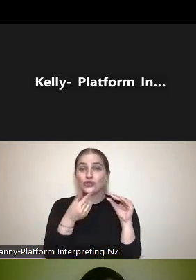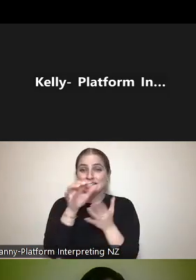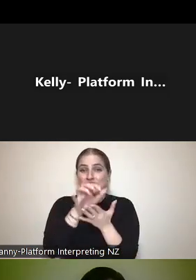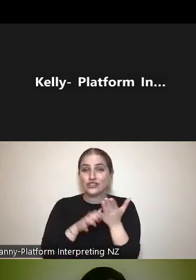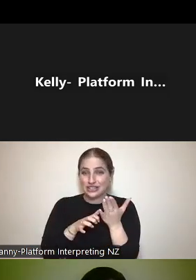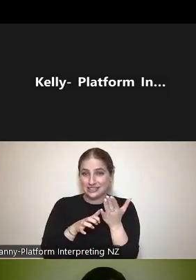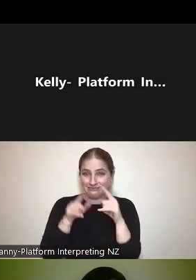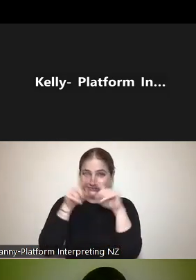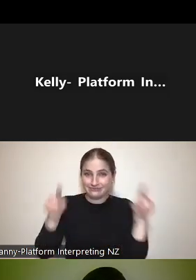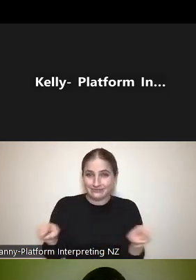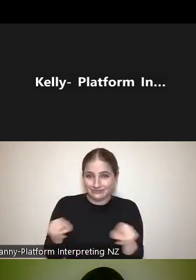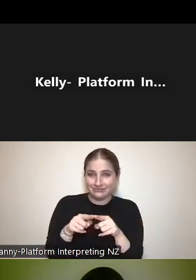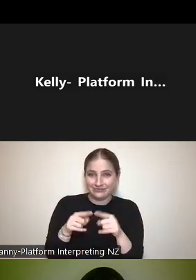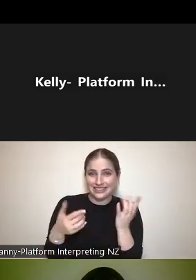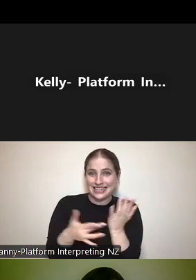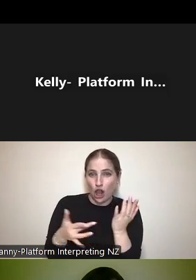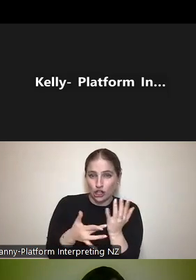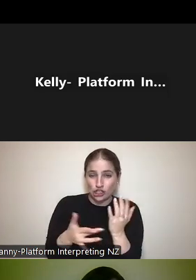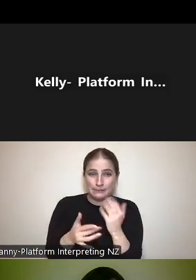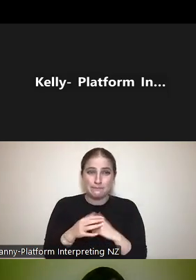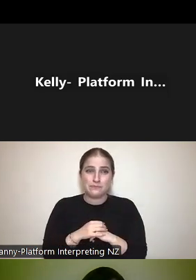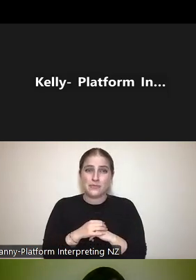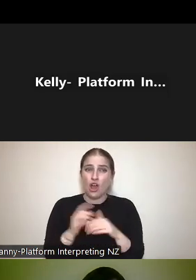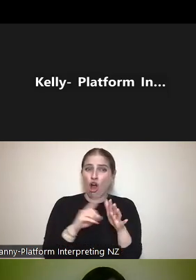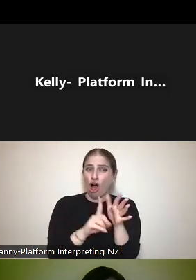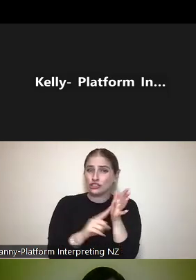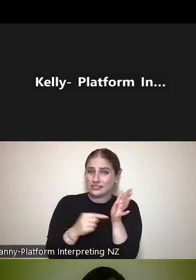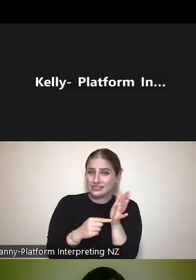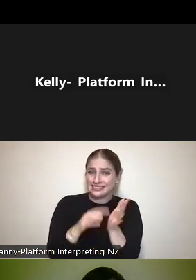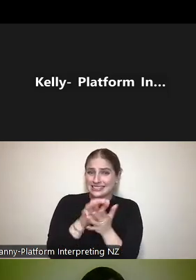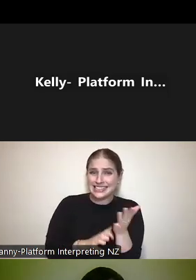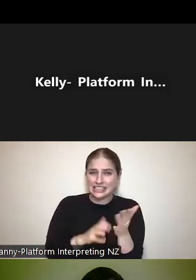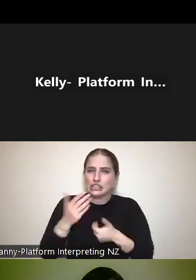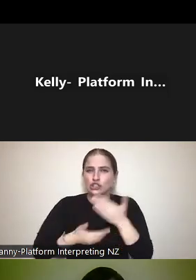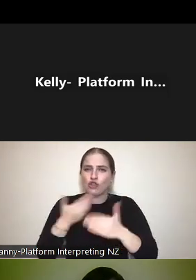but alternative text basically just describes an image, and descriptive hyperlinks